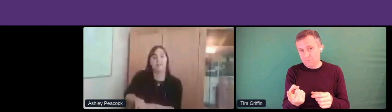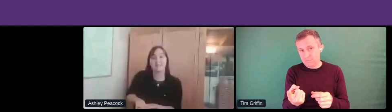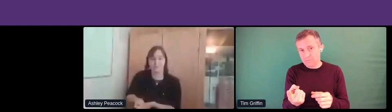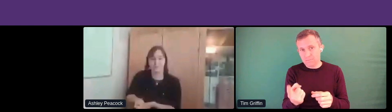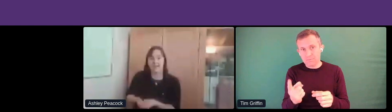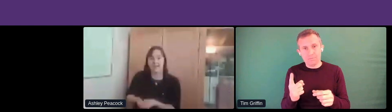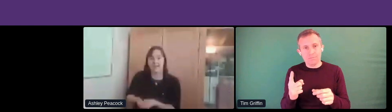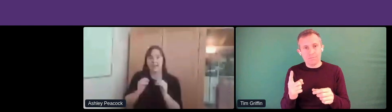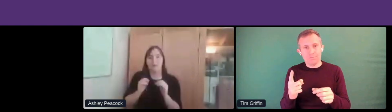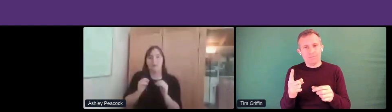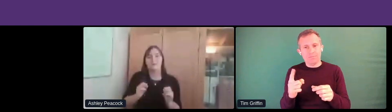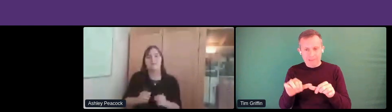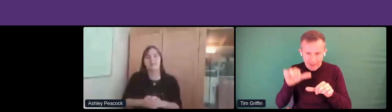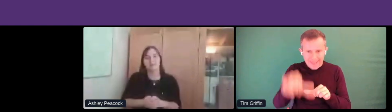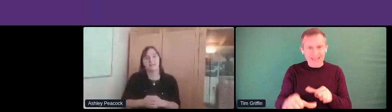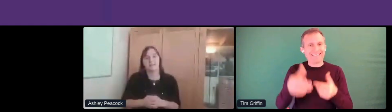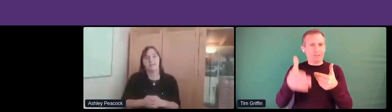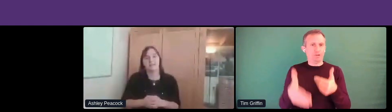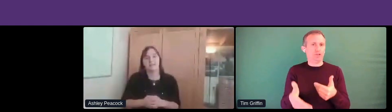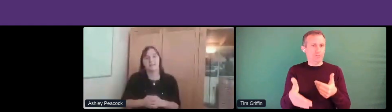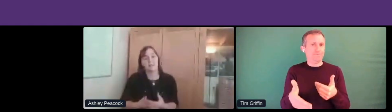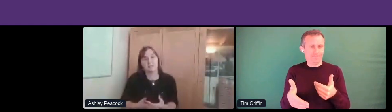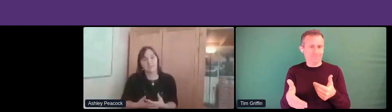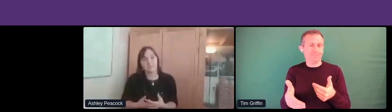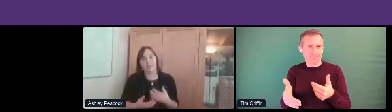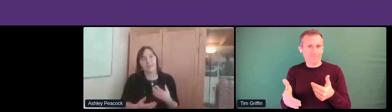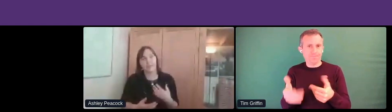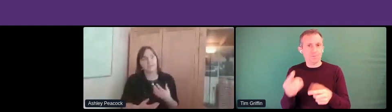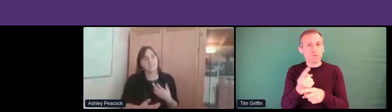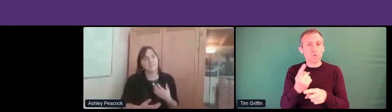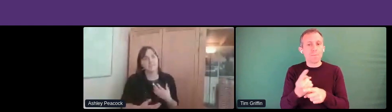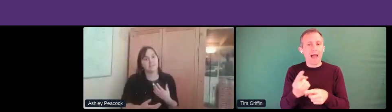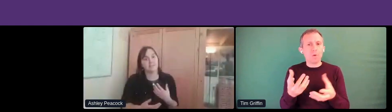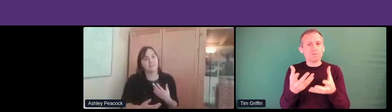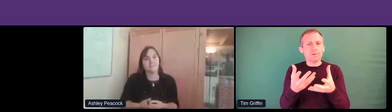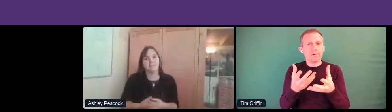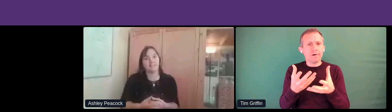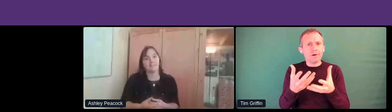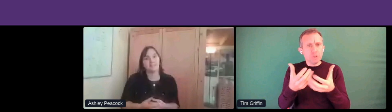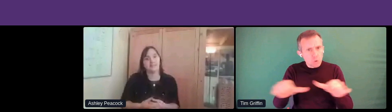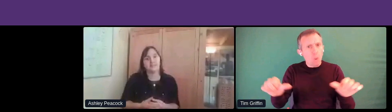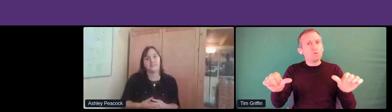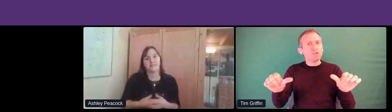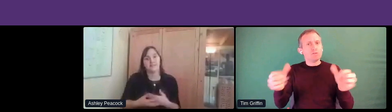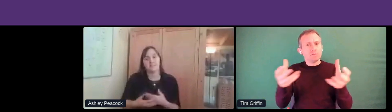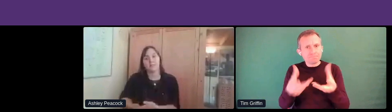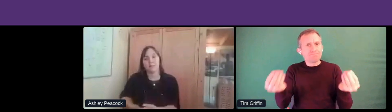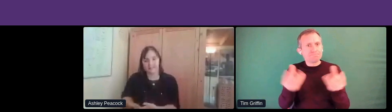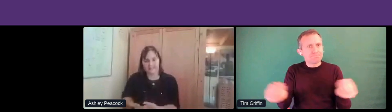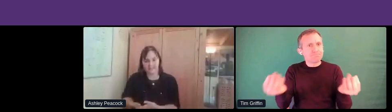where we'll be discussing some of the solutions and changes that can be made to organisations